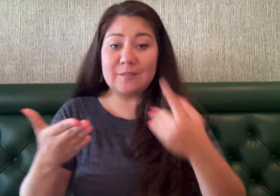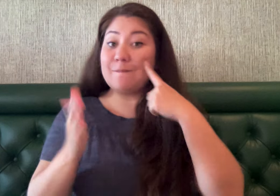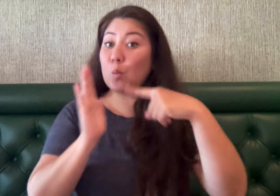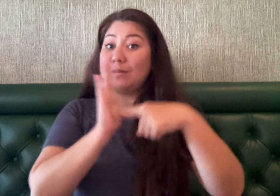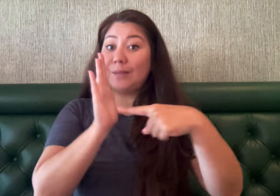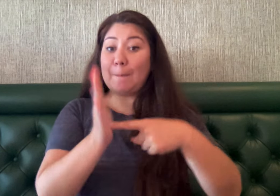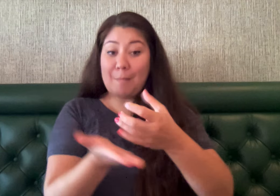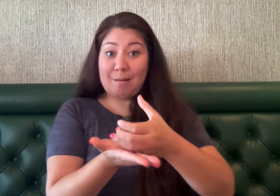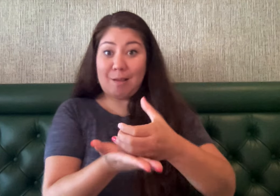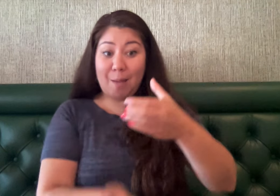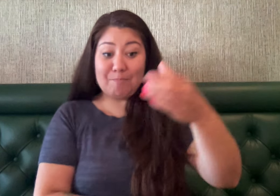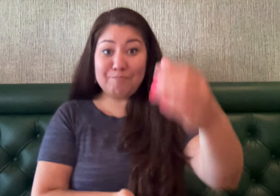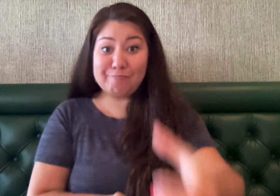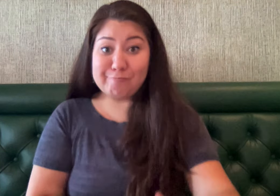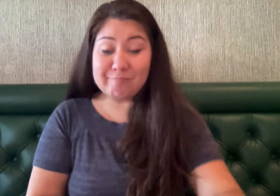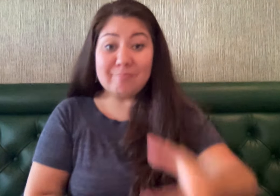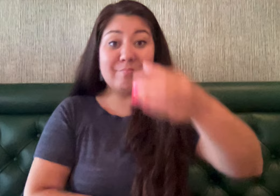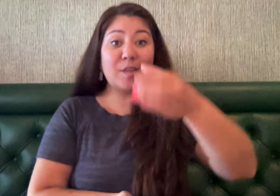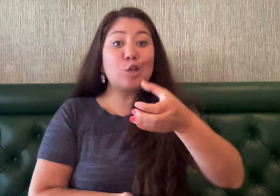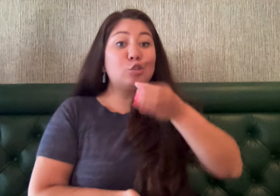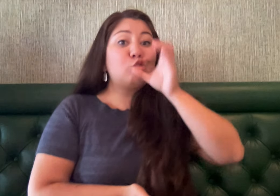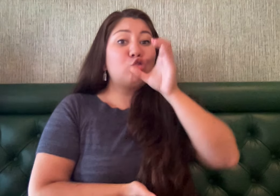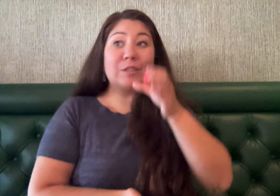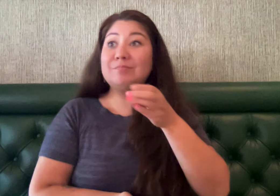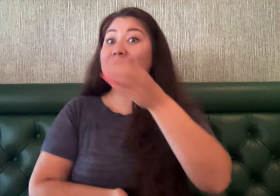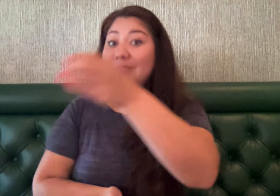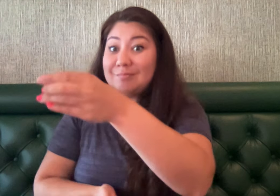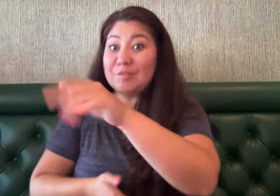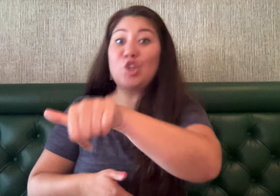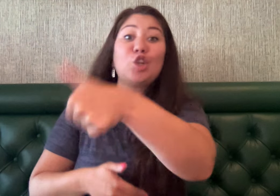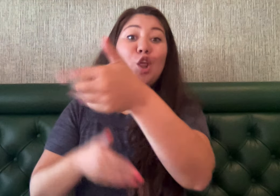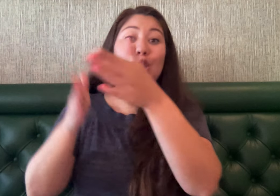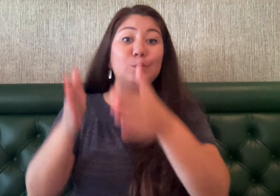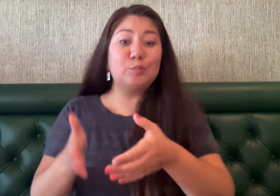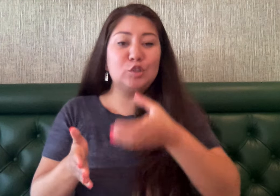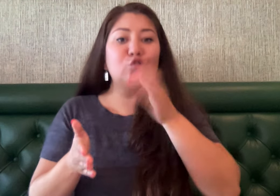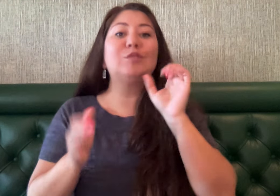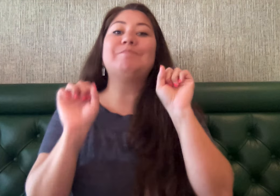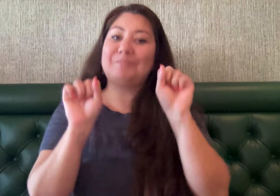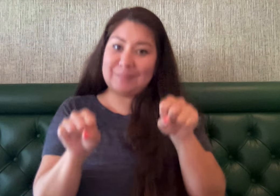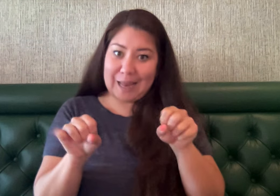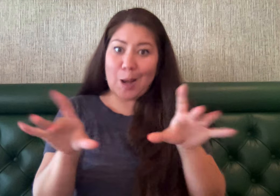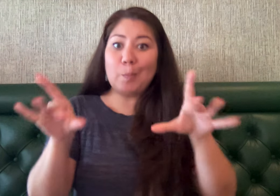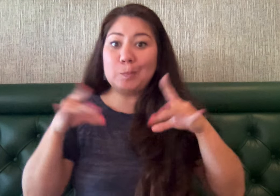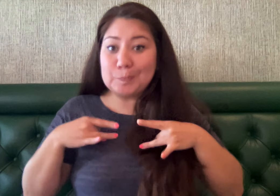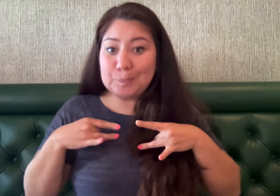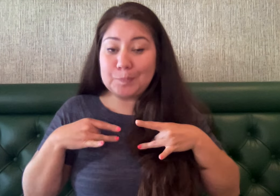For example, sharing a drink with another person.